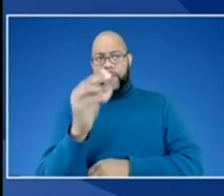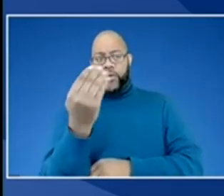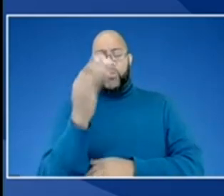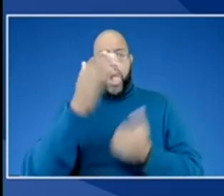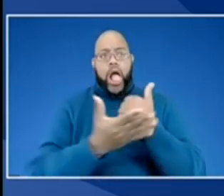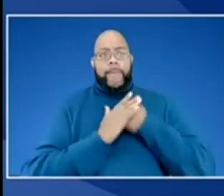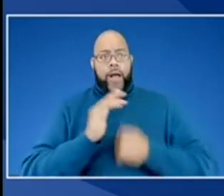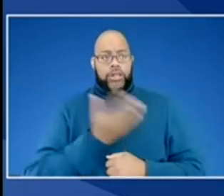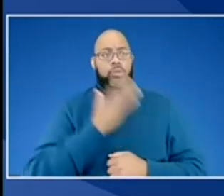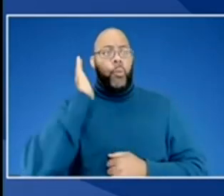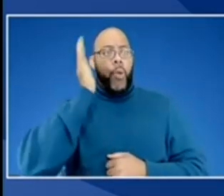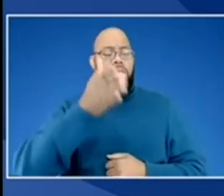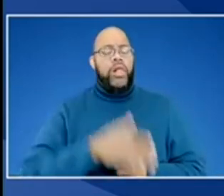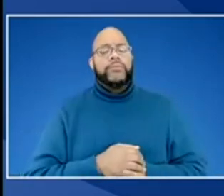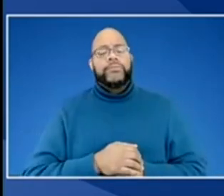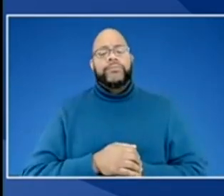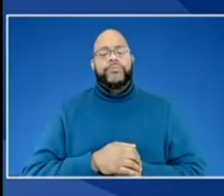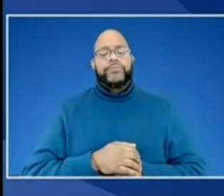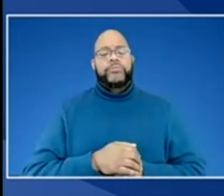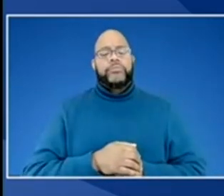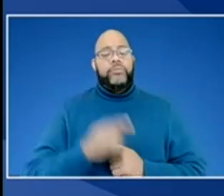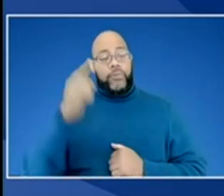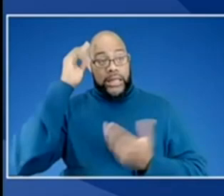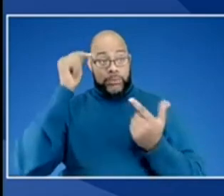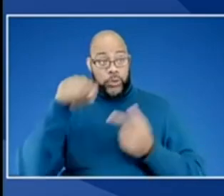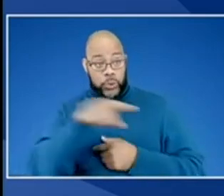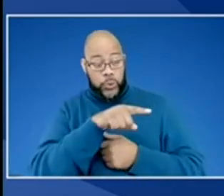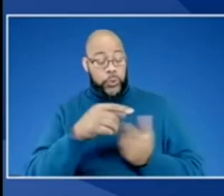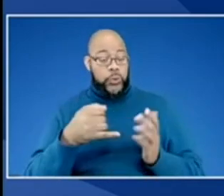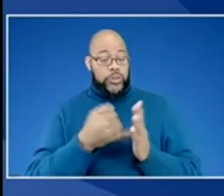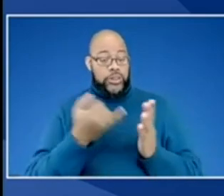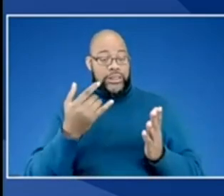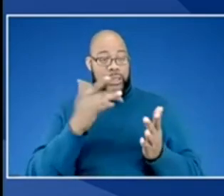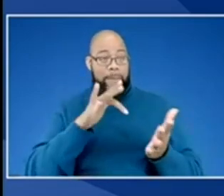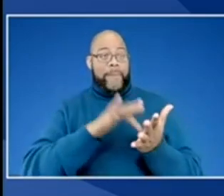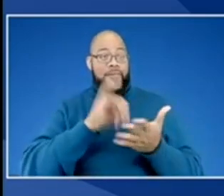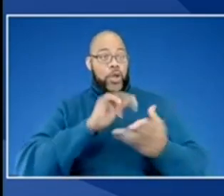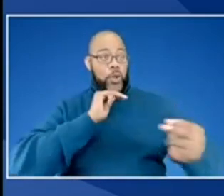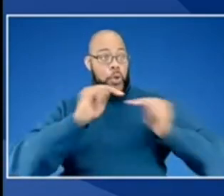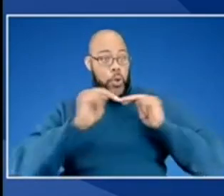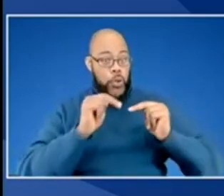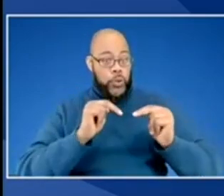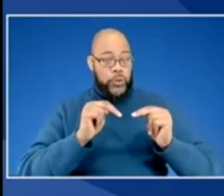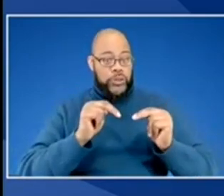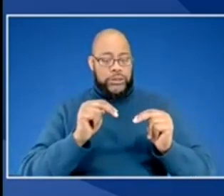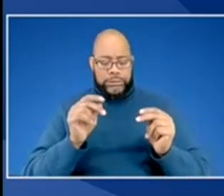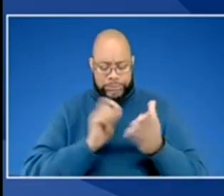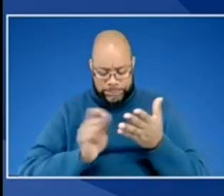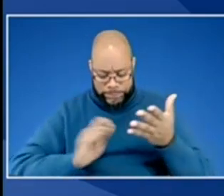I think, you know, expecting you to just in the middle of these negotiations, throw those proposals together and get those out